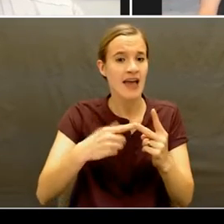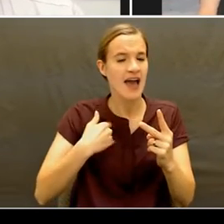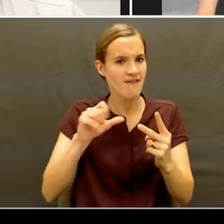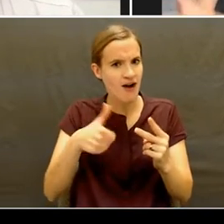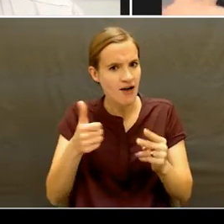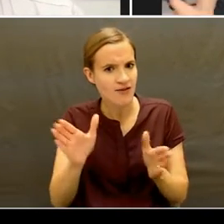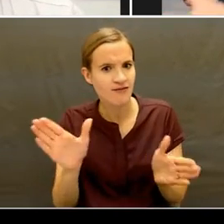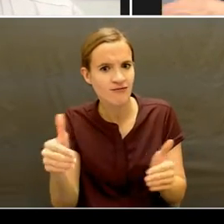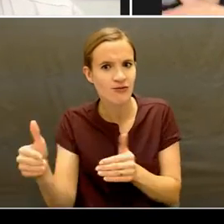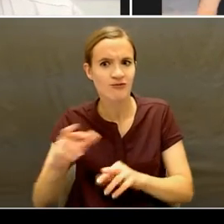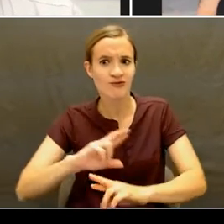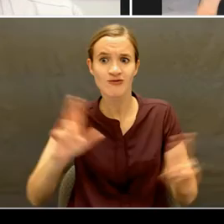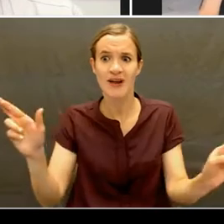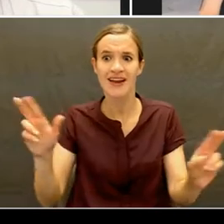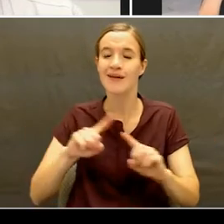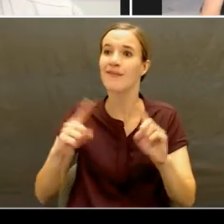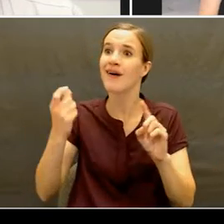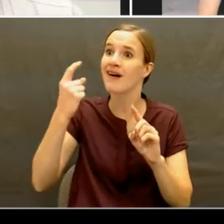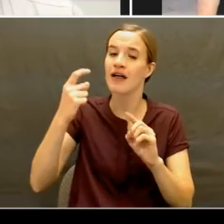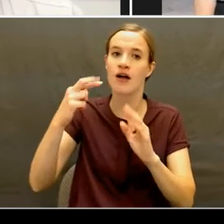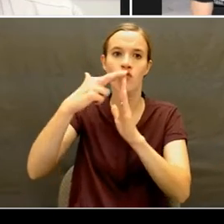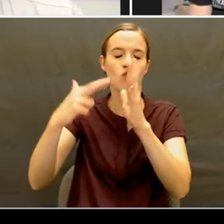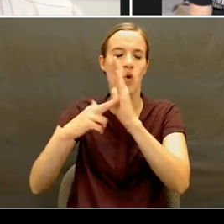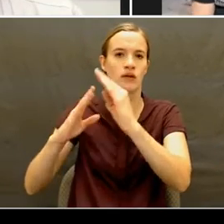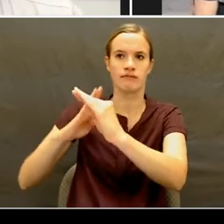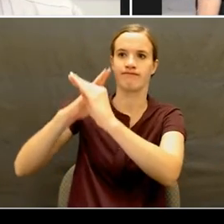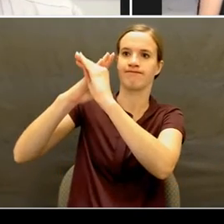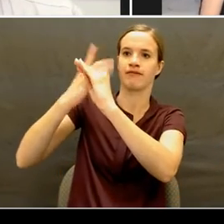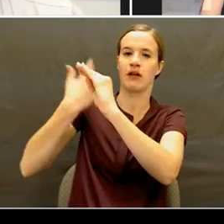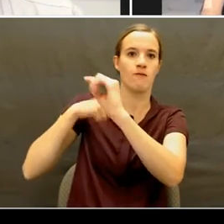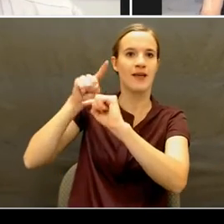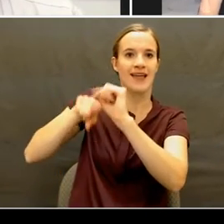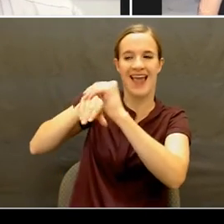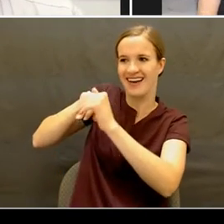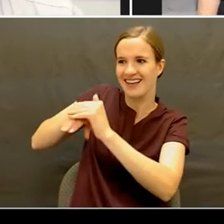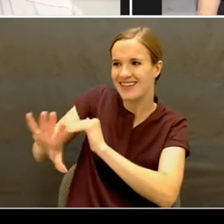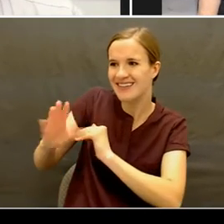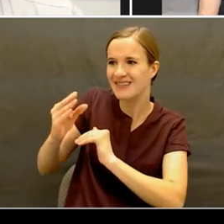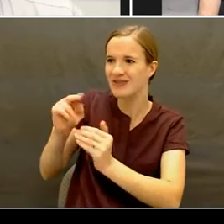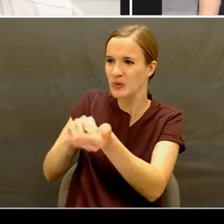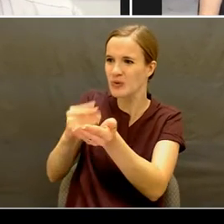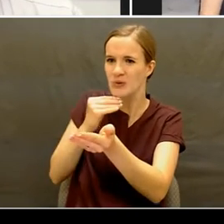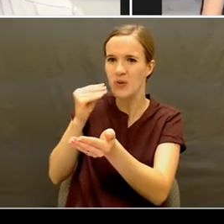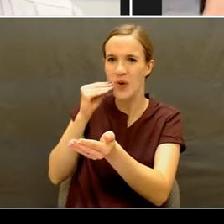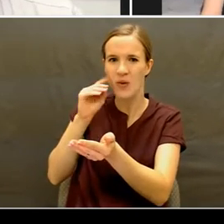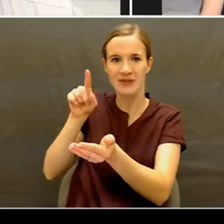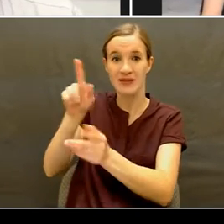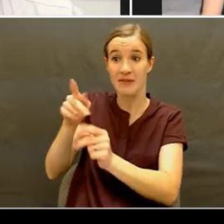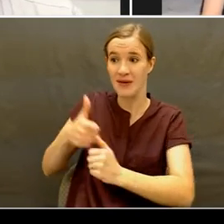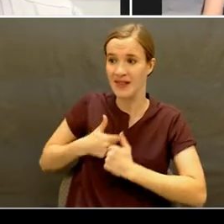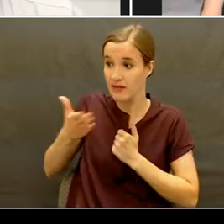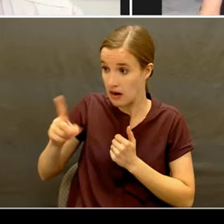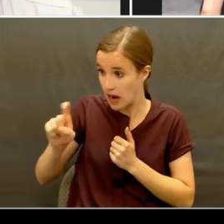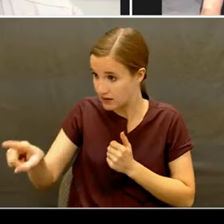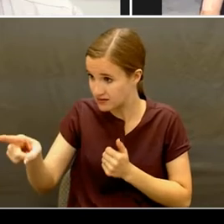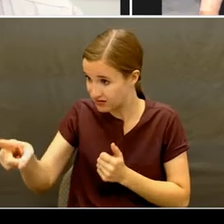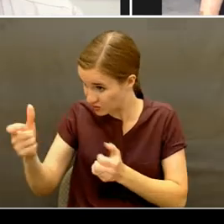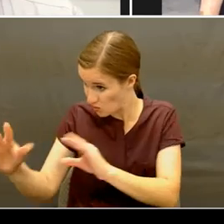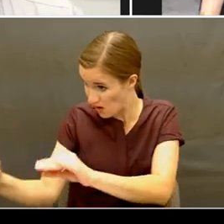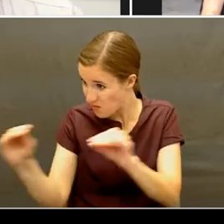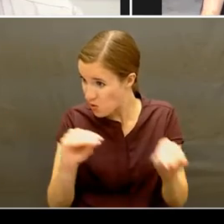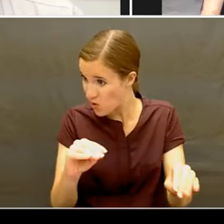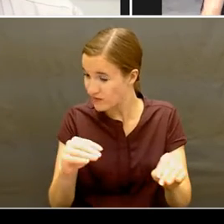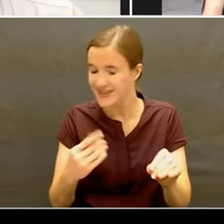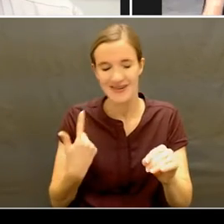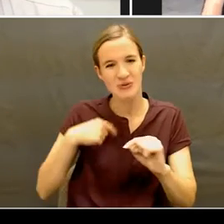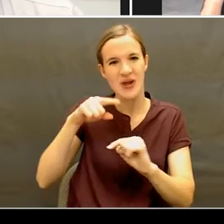talk to the to the people and ask them if they want to live outside of that. Of course, we're up